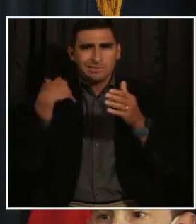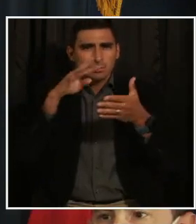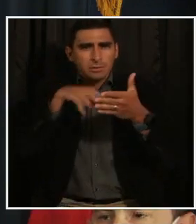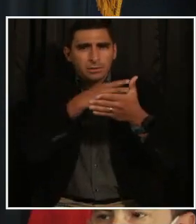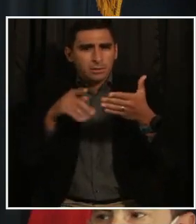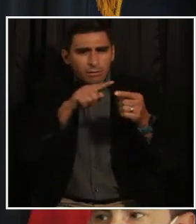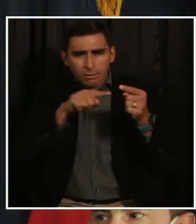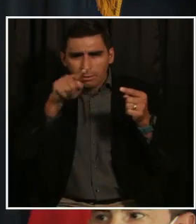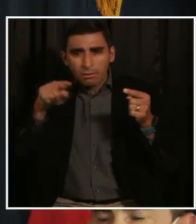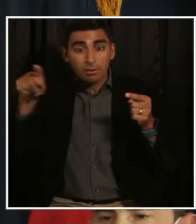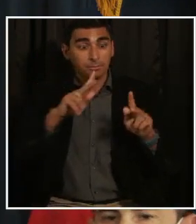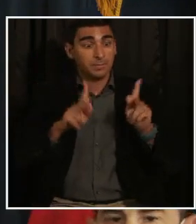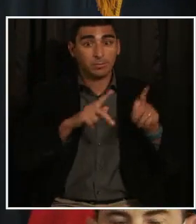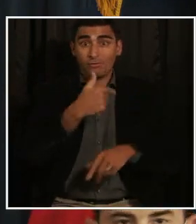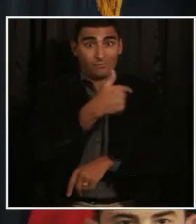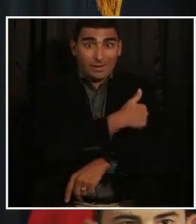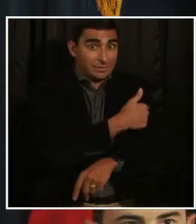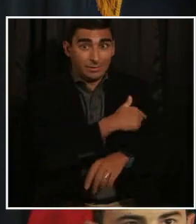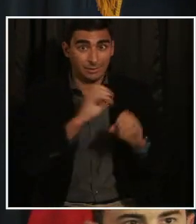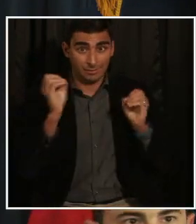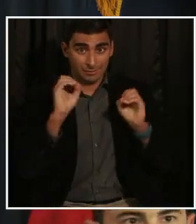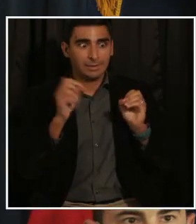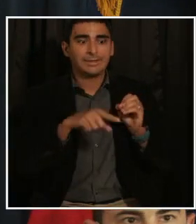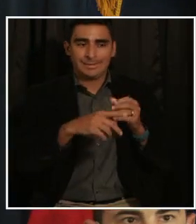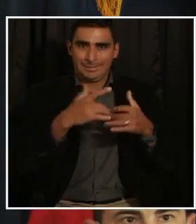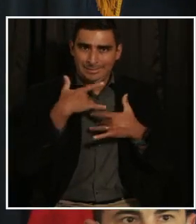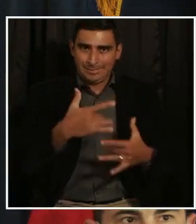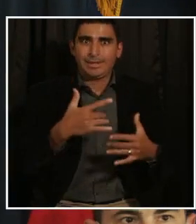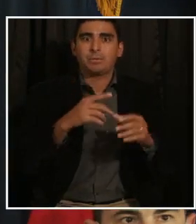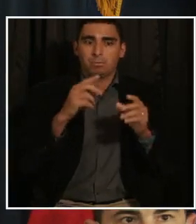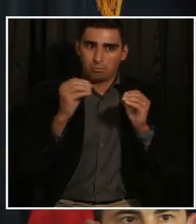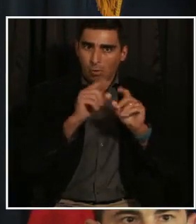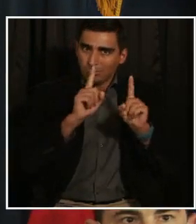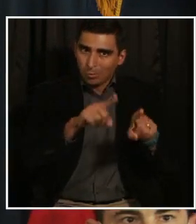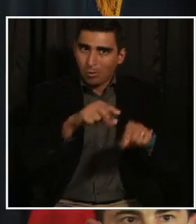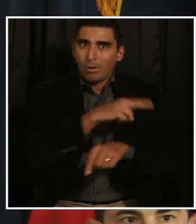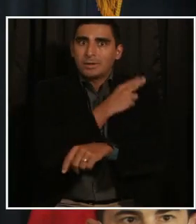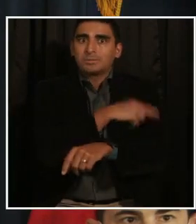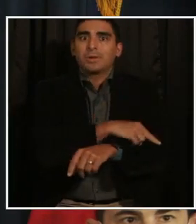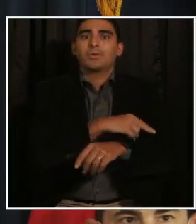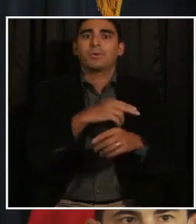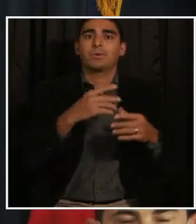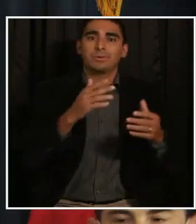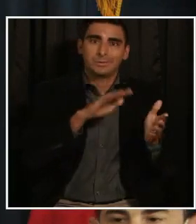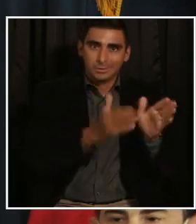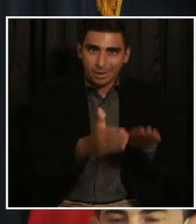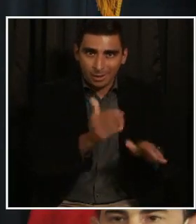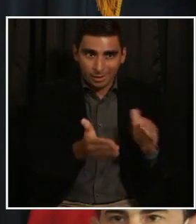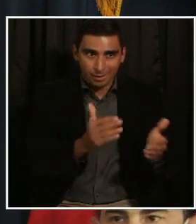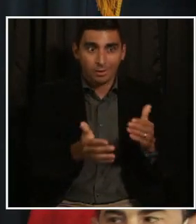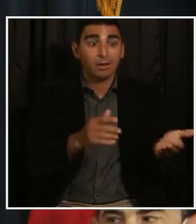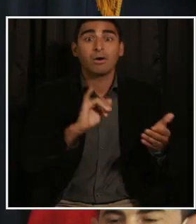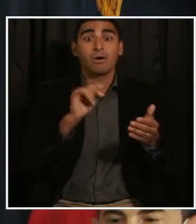the most be hospitalized the most die the most also inflicting greater spread in our communities